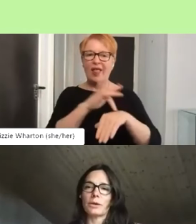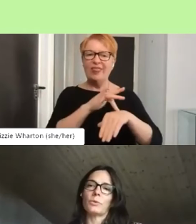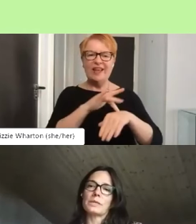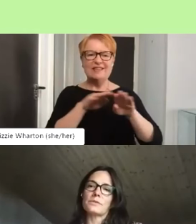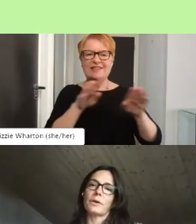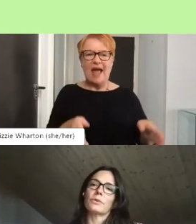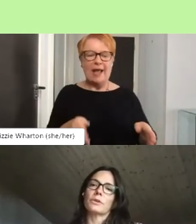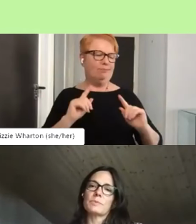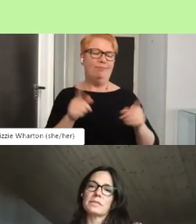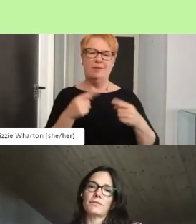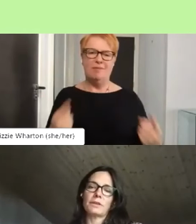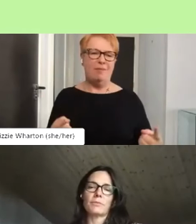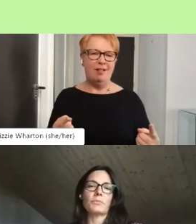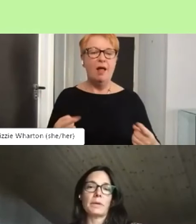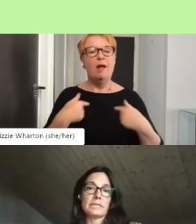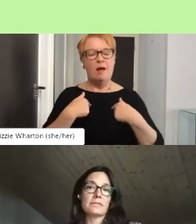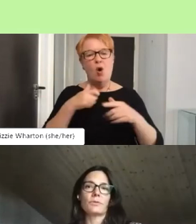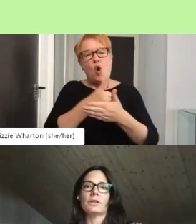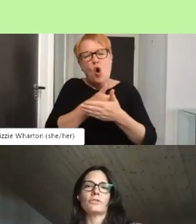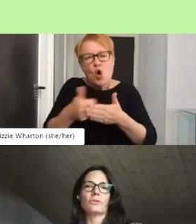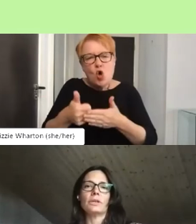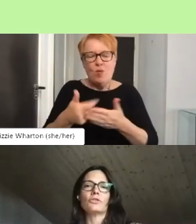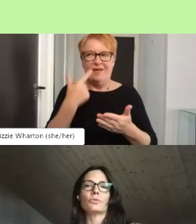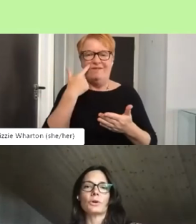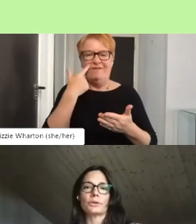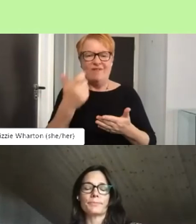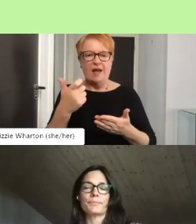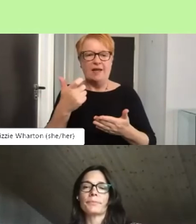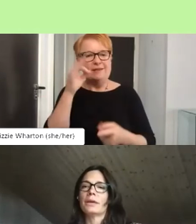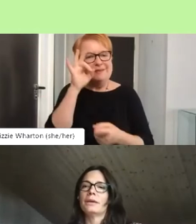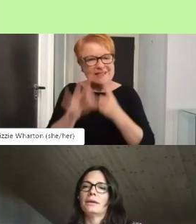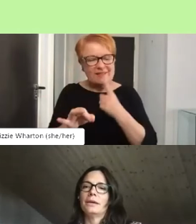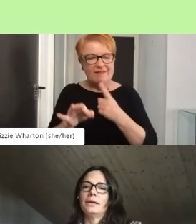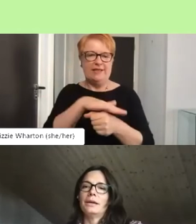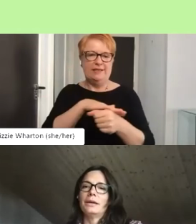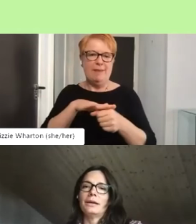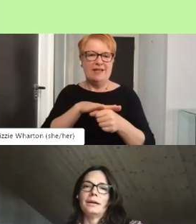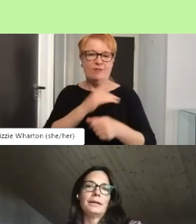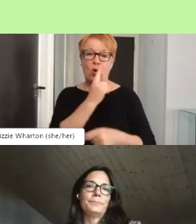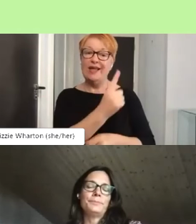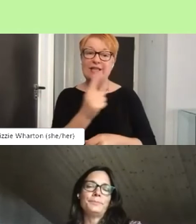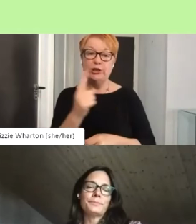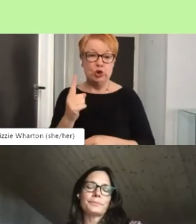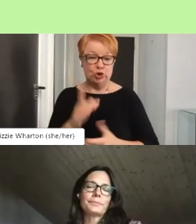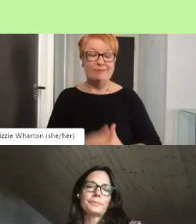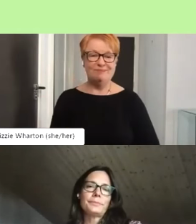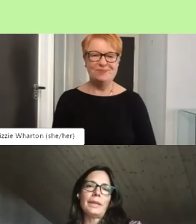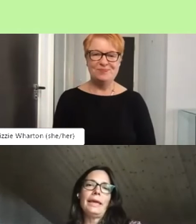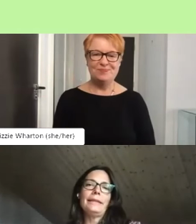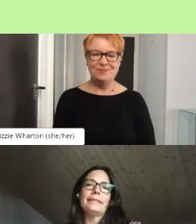So, we always found a specific space for each work.